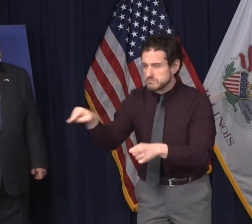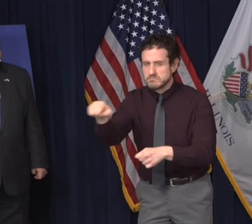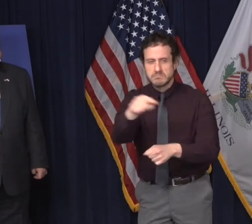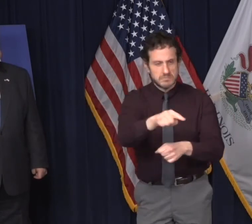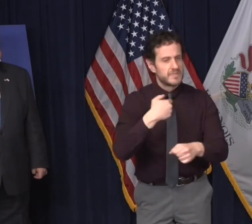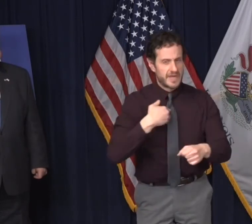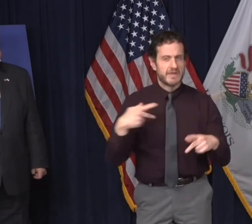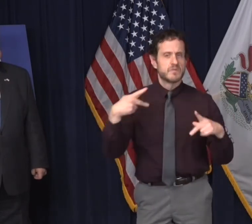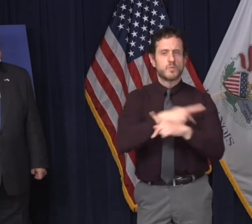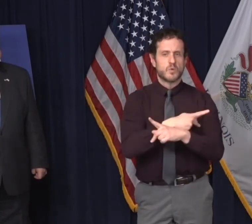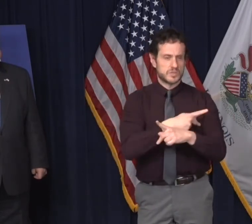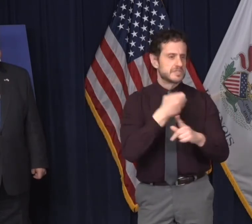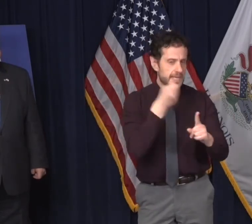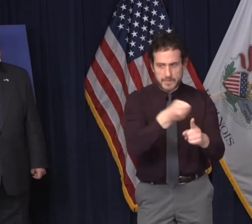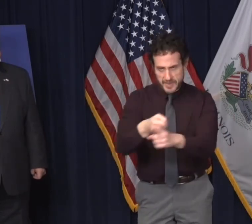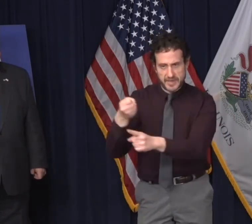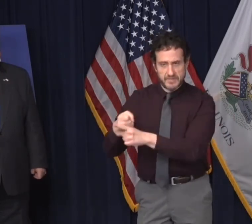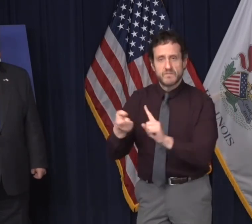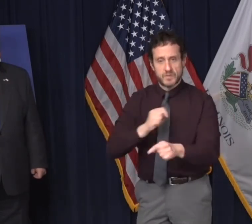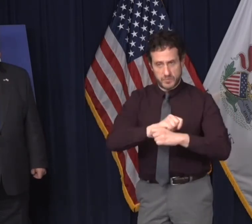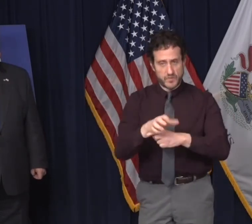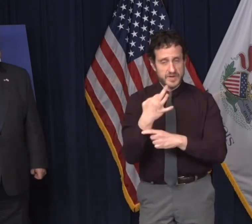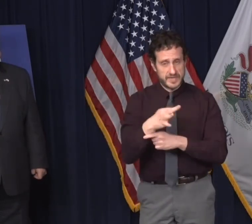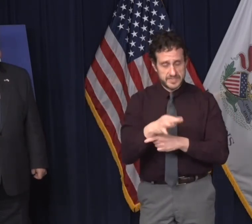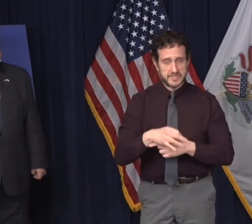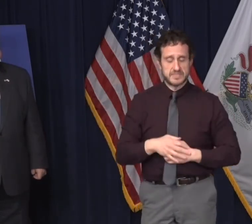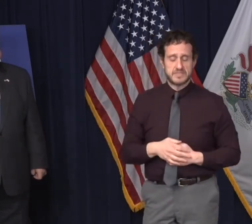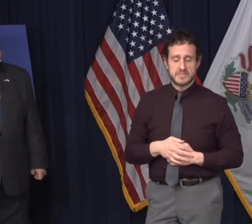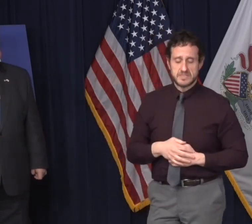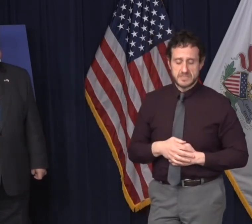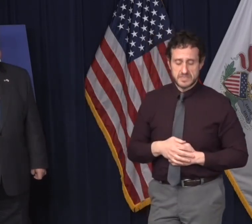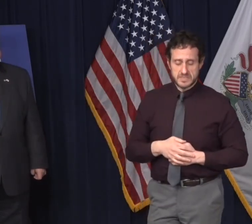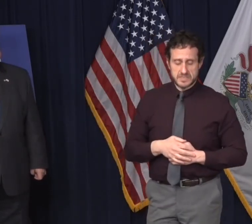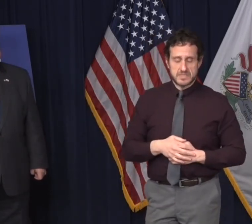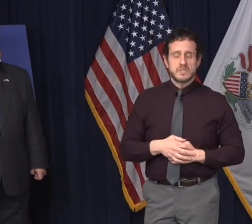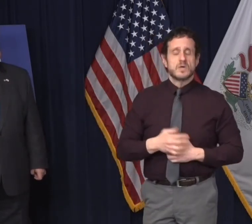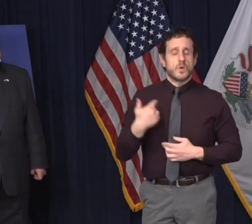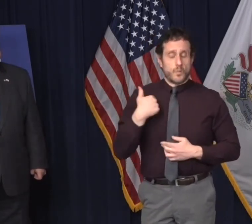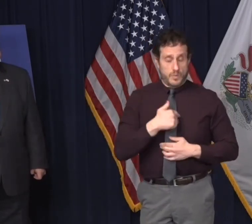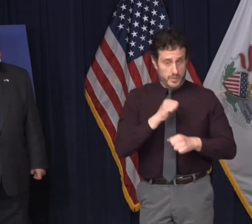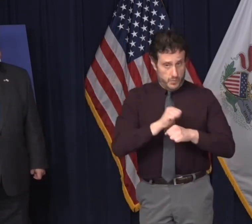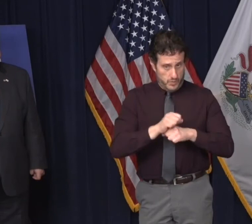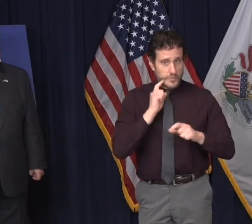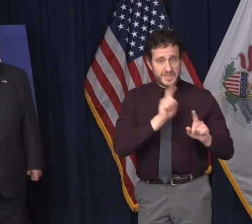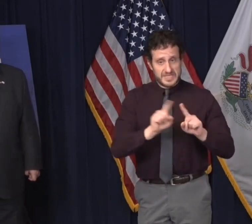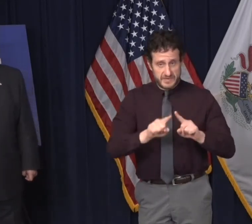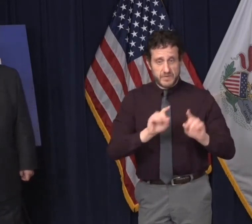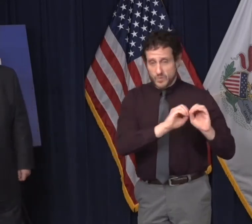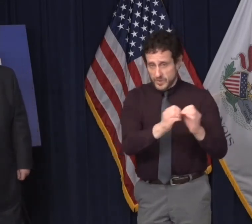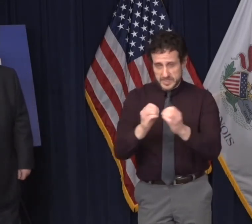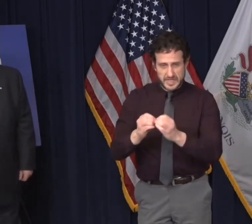REGIONS THAT ARE MOST IMPACTED. BY WORKING WITH THE MANY INDIVIDUALS AND INSTITUTIONS BY